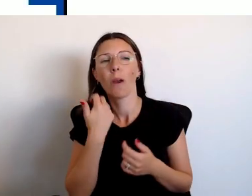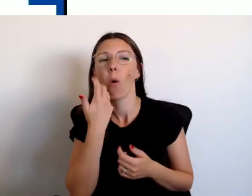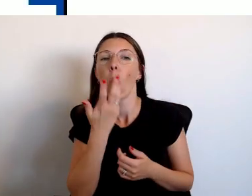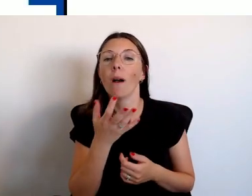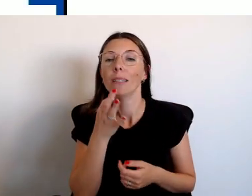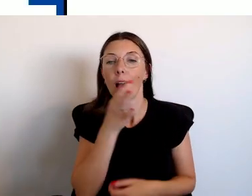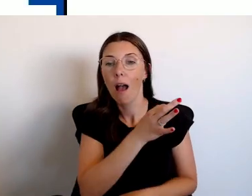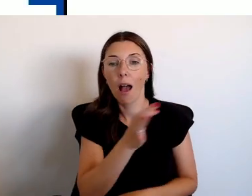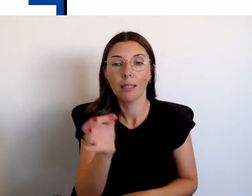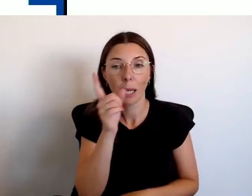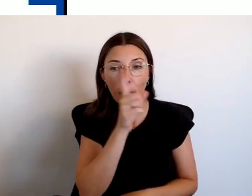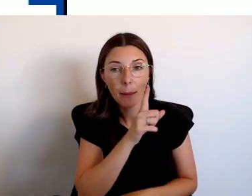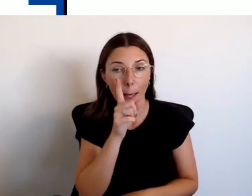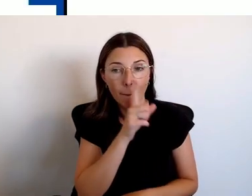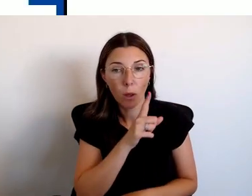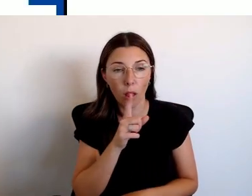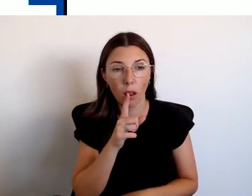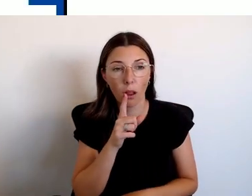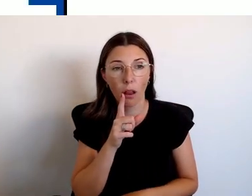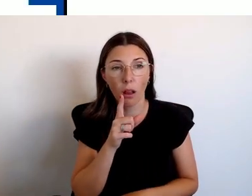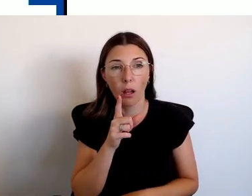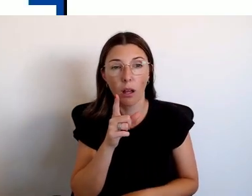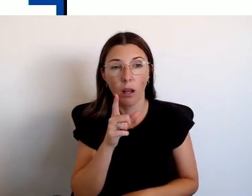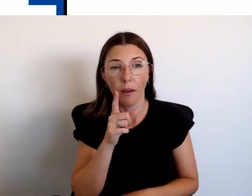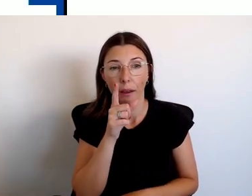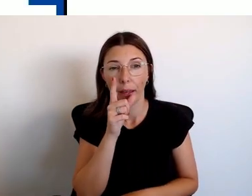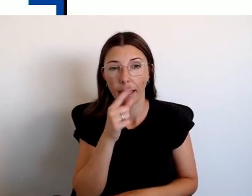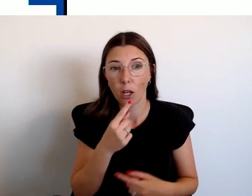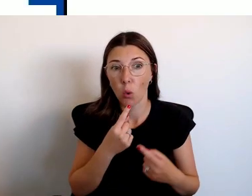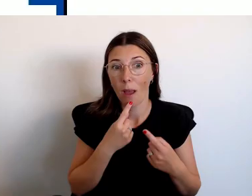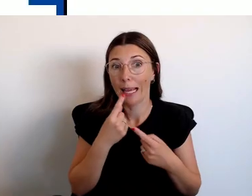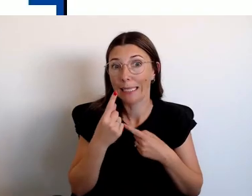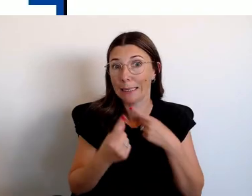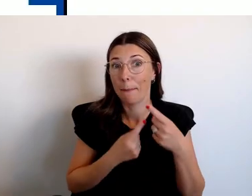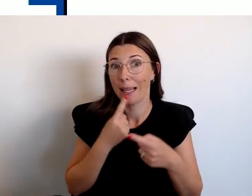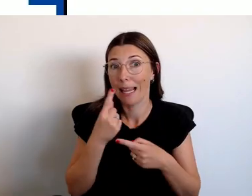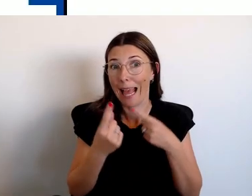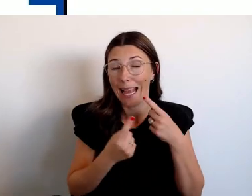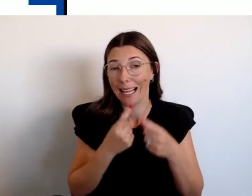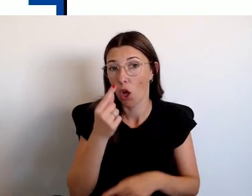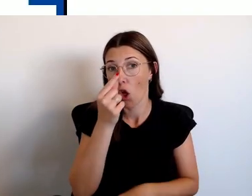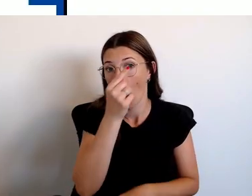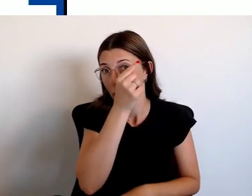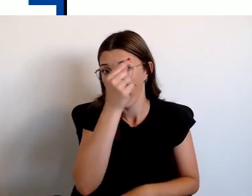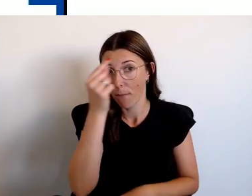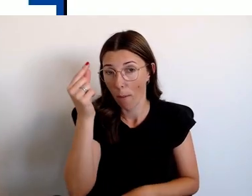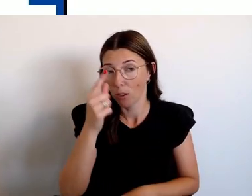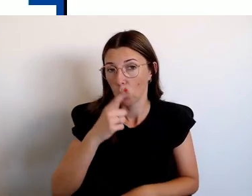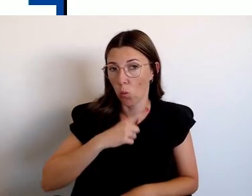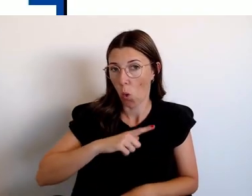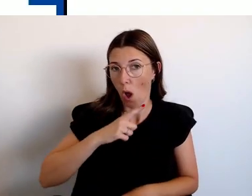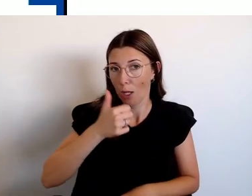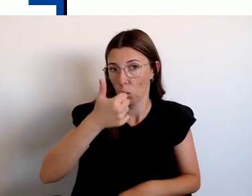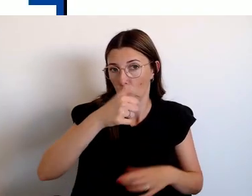We always ask people, can they explain the purpose that they... They should be able to explain the purpose for which they use the AI.